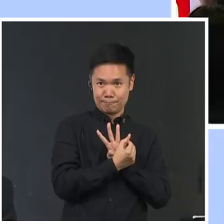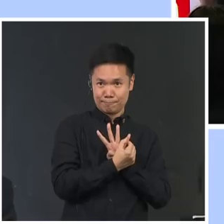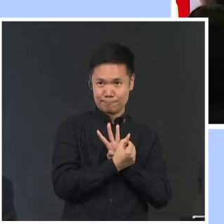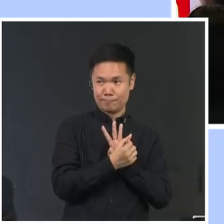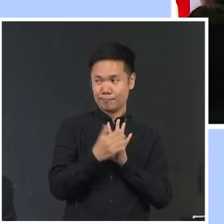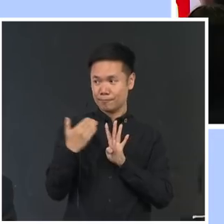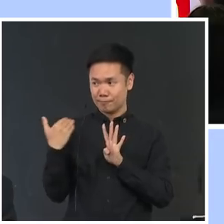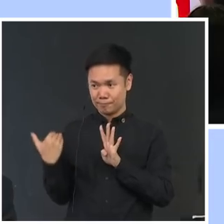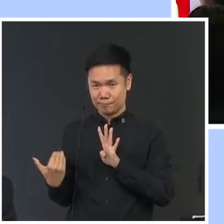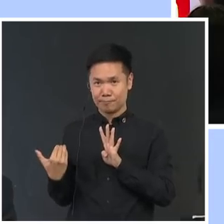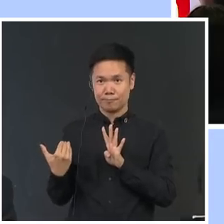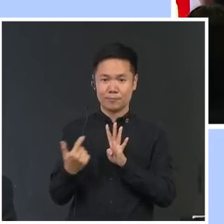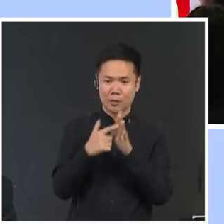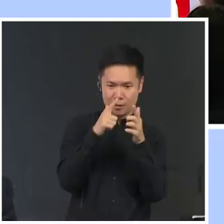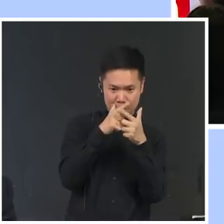Thank you very much.